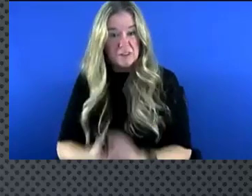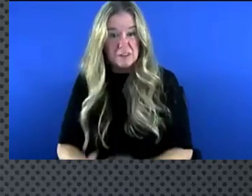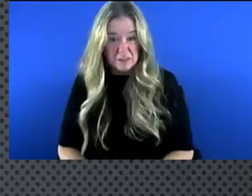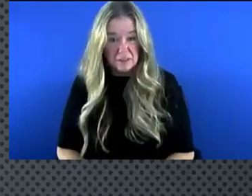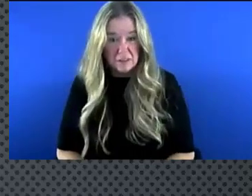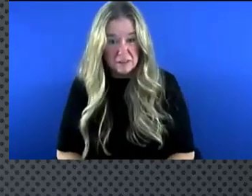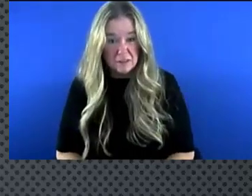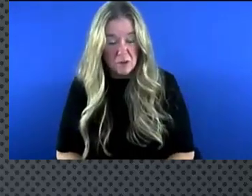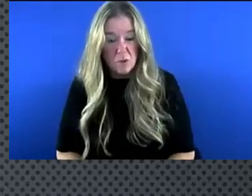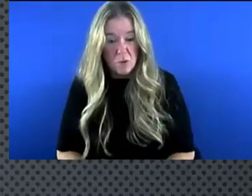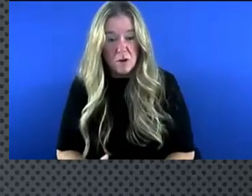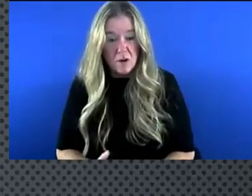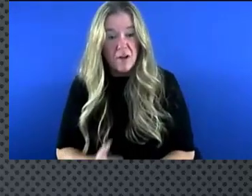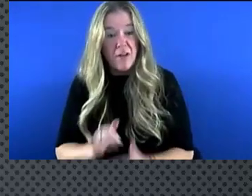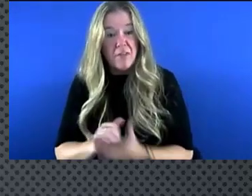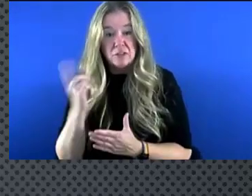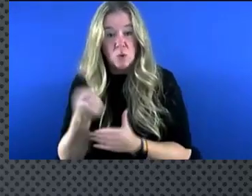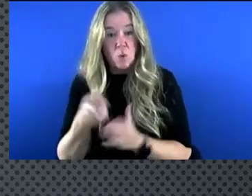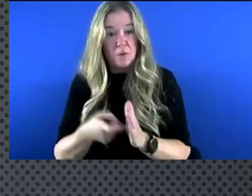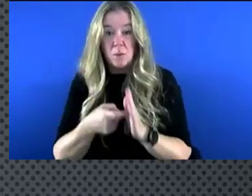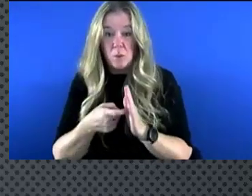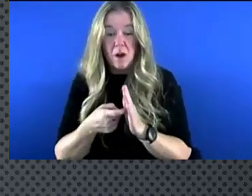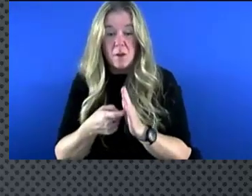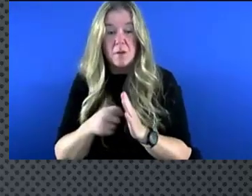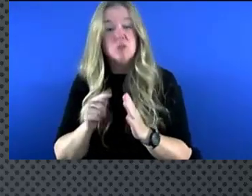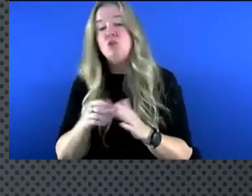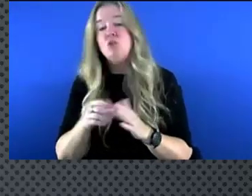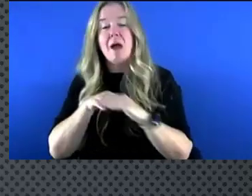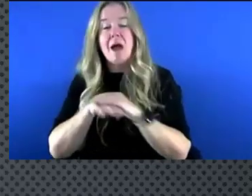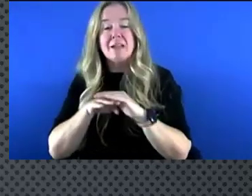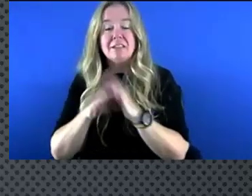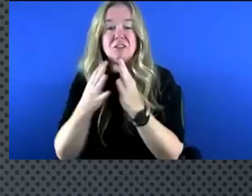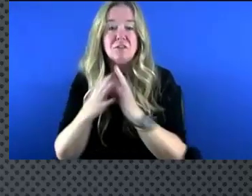So that's the only requirement to access our free support.